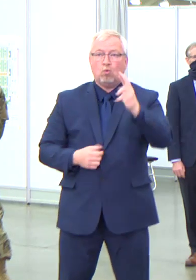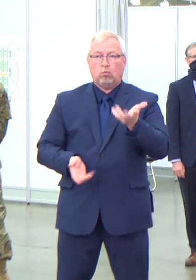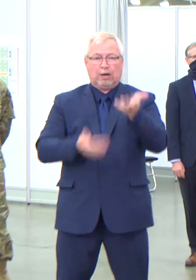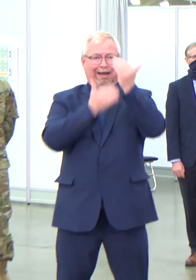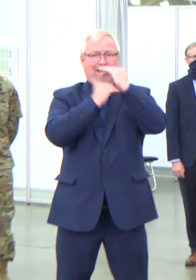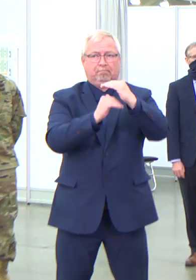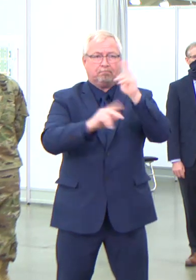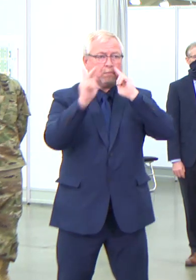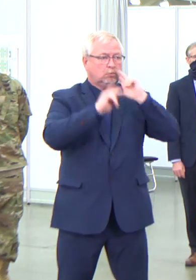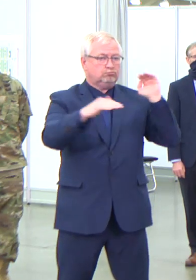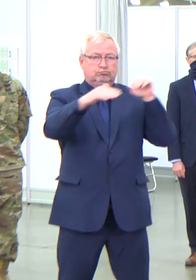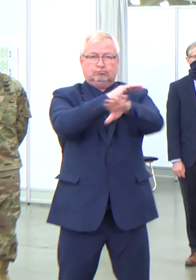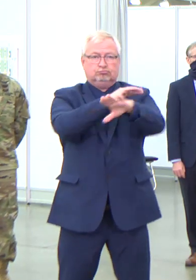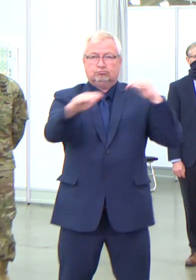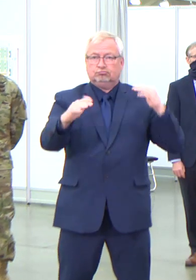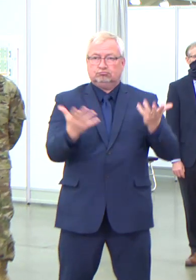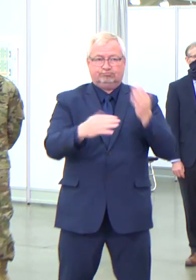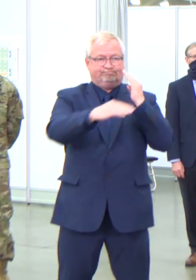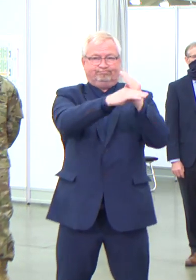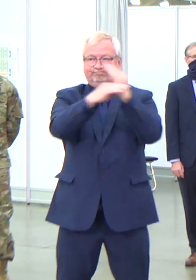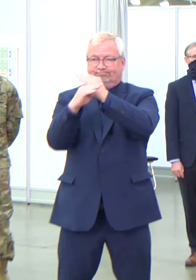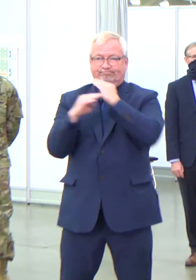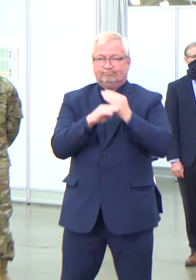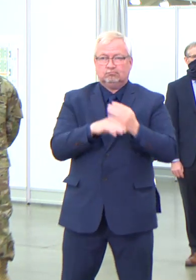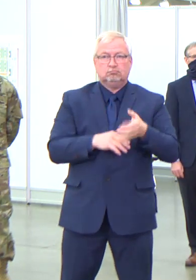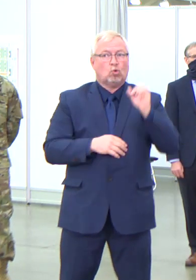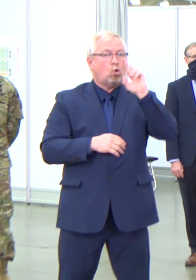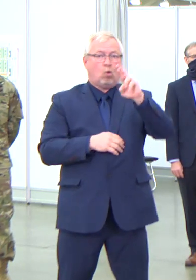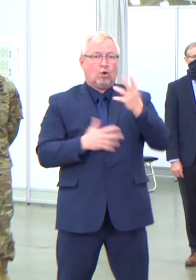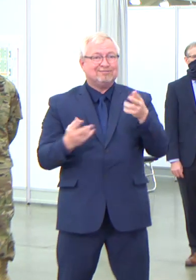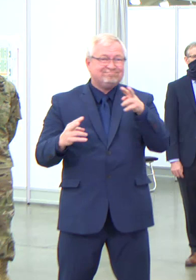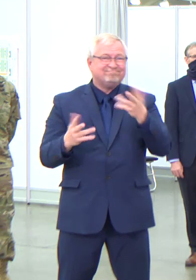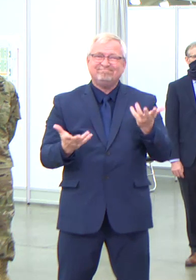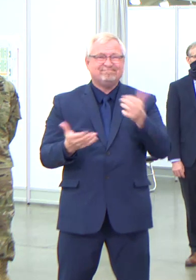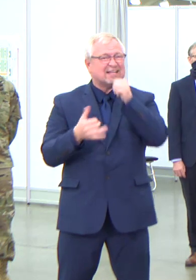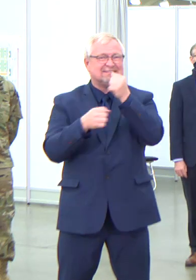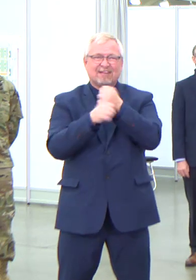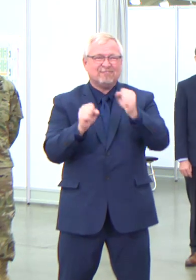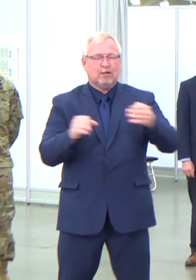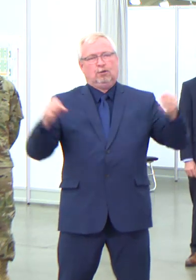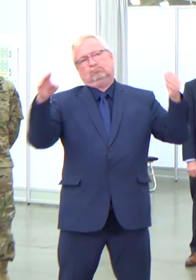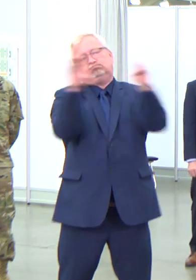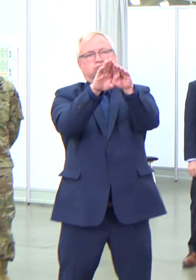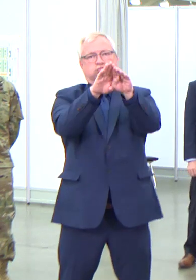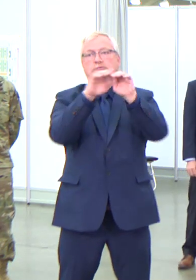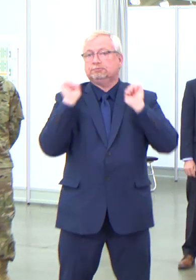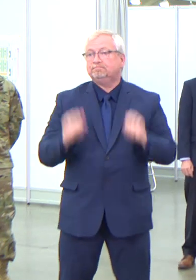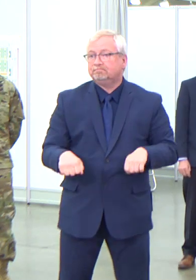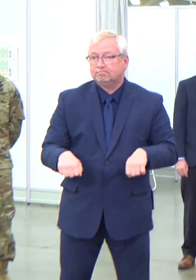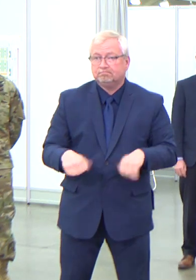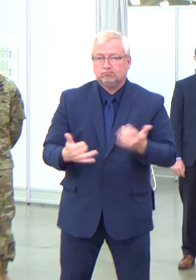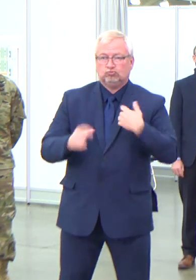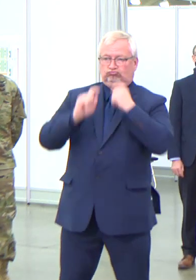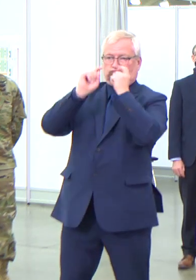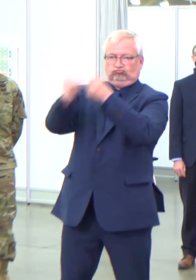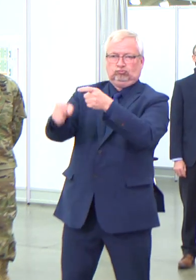operations; B, severely limit any movement to or from that facility; or C, they can shut them down altogether. This new